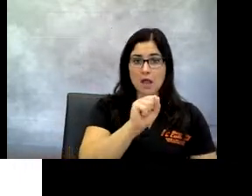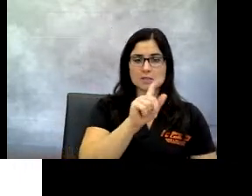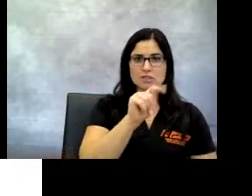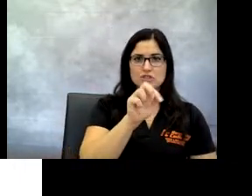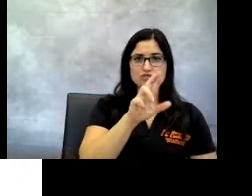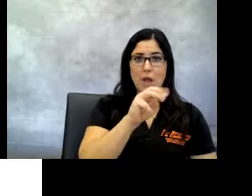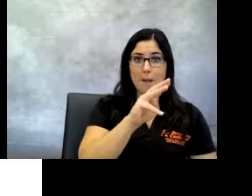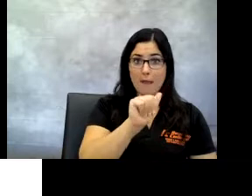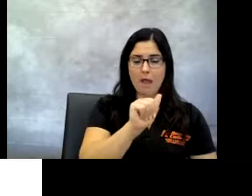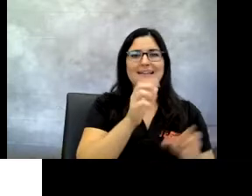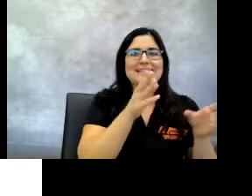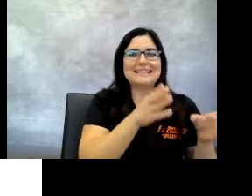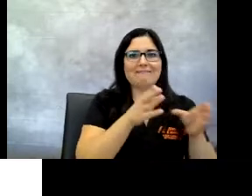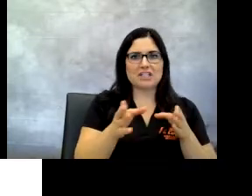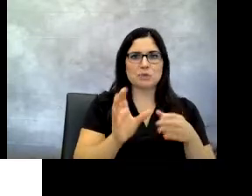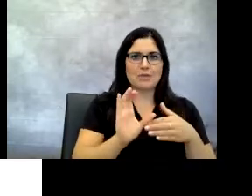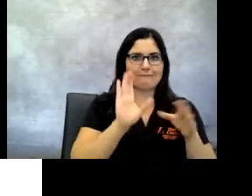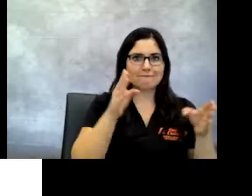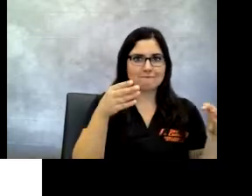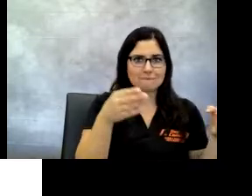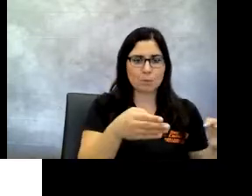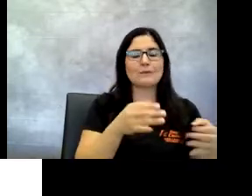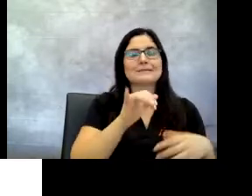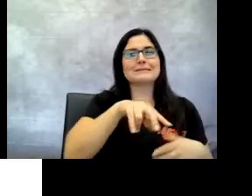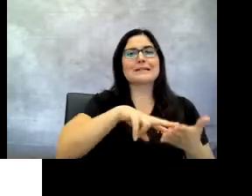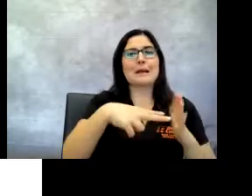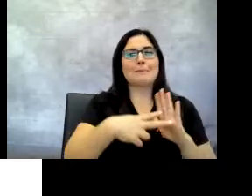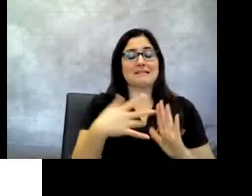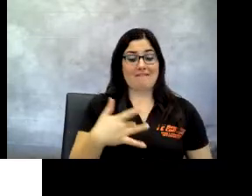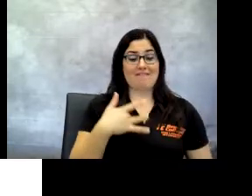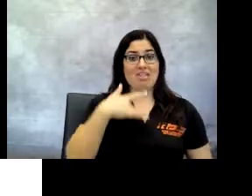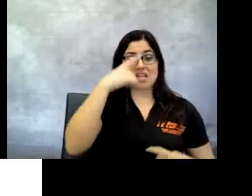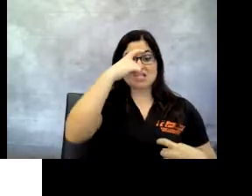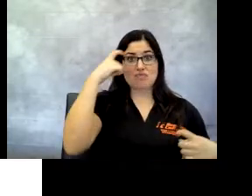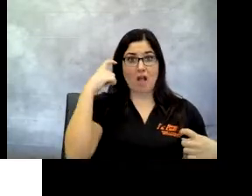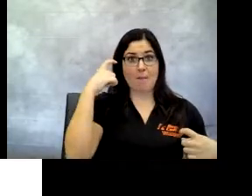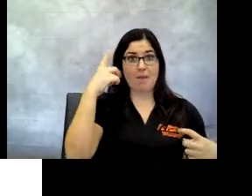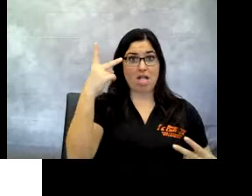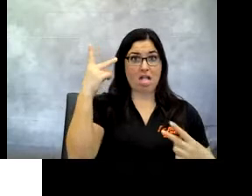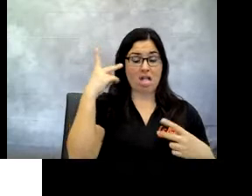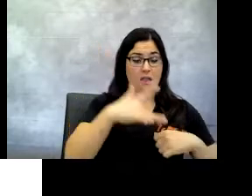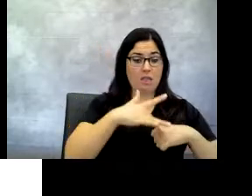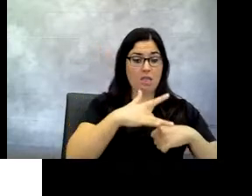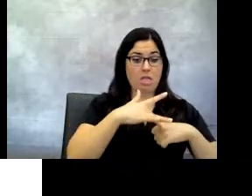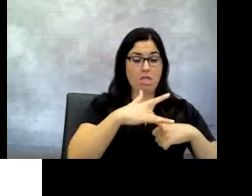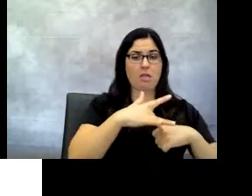vicarious traumatization and the associated feelings from that. Those aren't necessarily going. To go away when one leaves the.